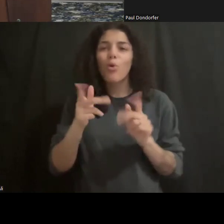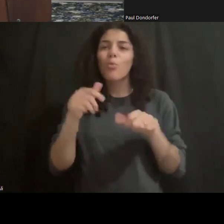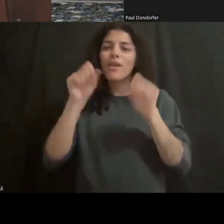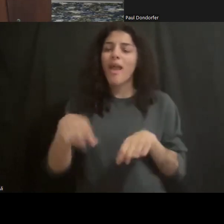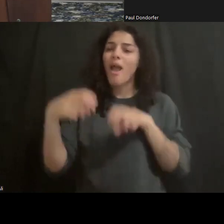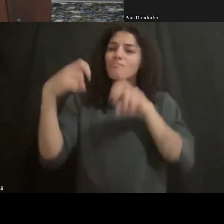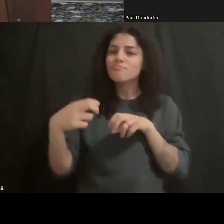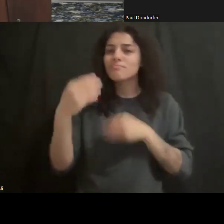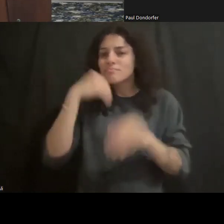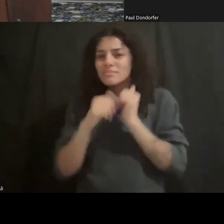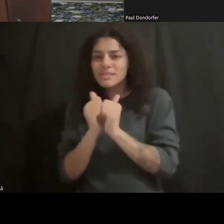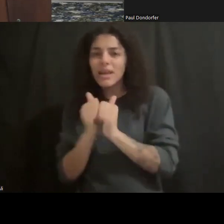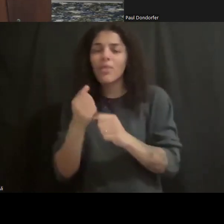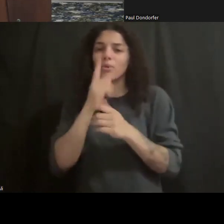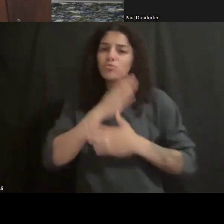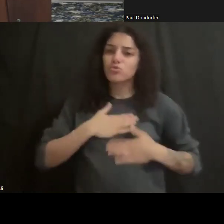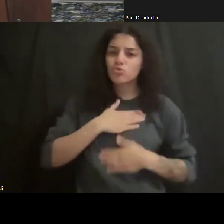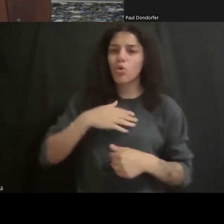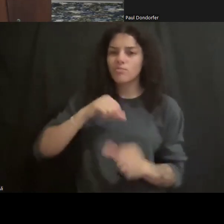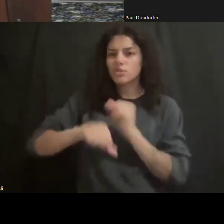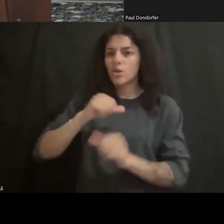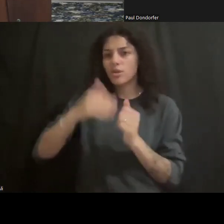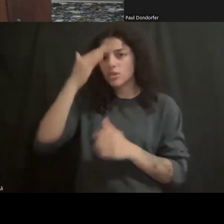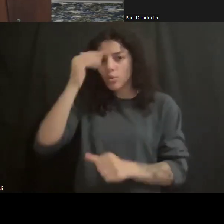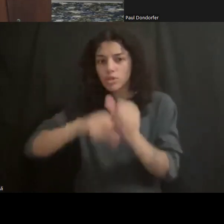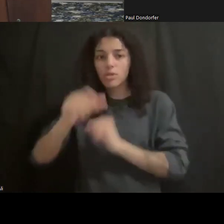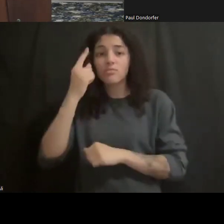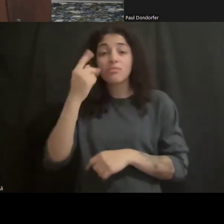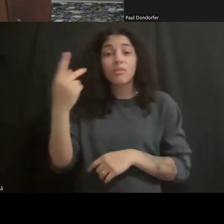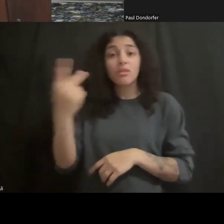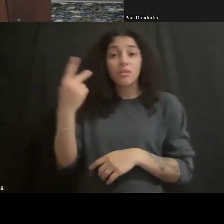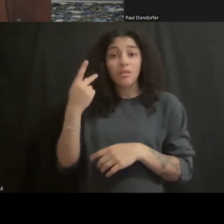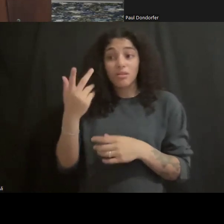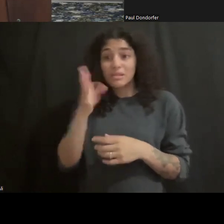always speak the same language sharing the human experience was enough I was also taught about the